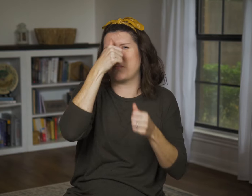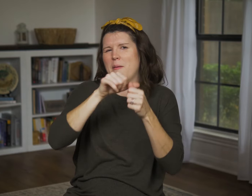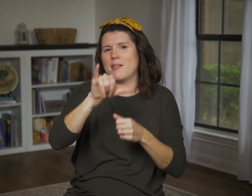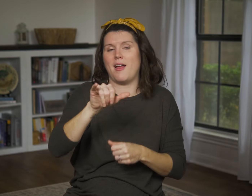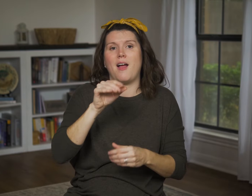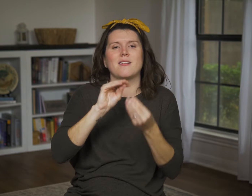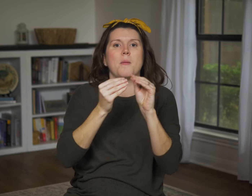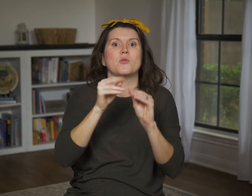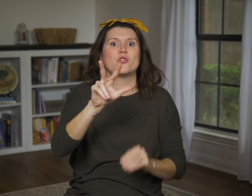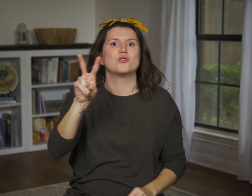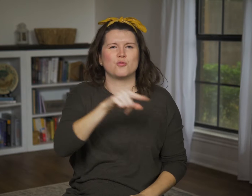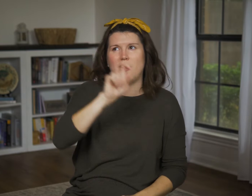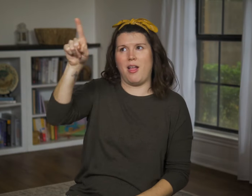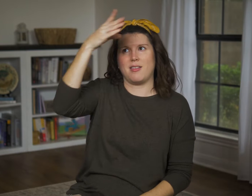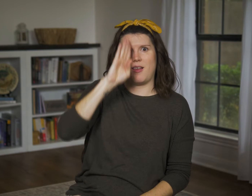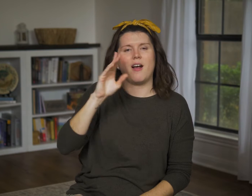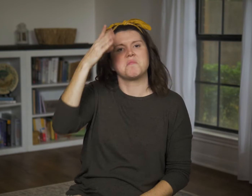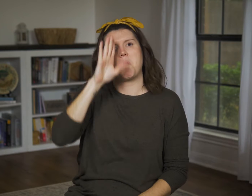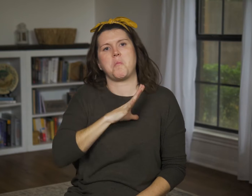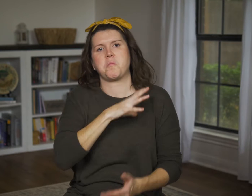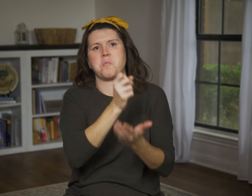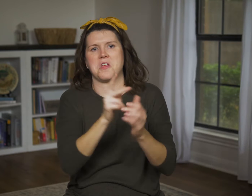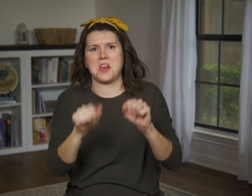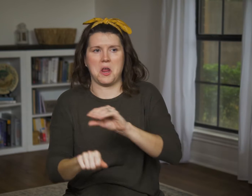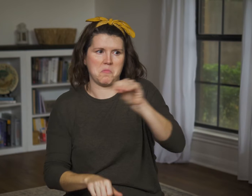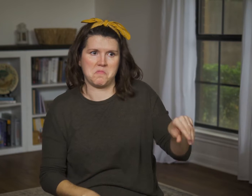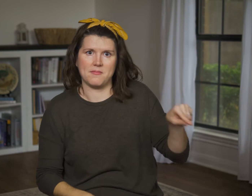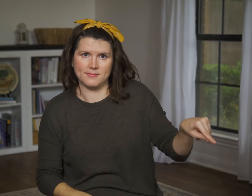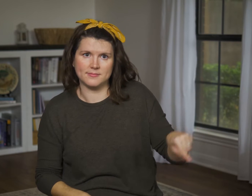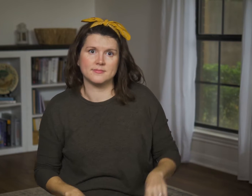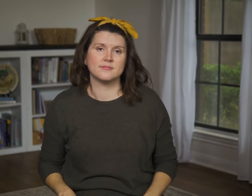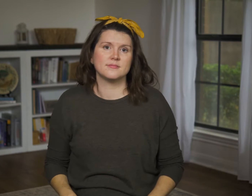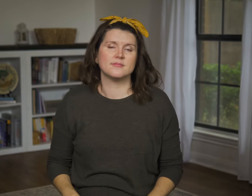they asked God for in Numbers 32.